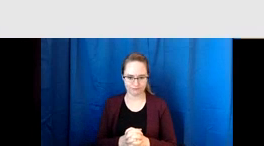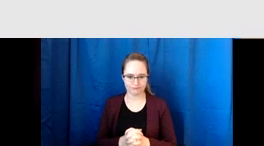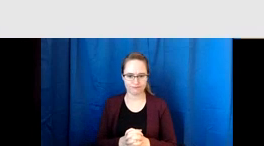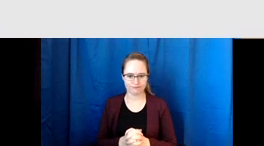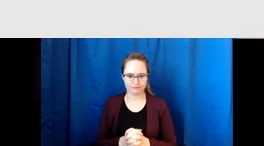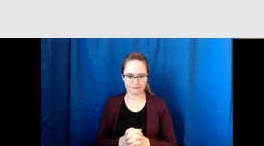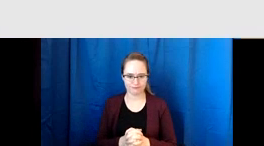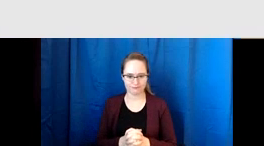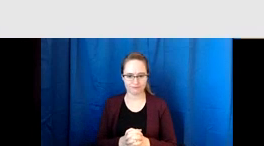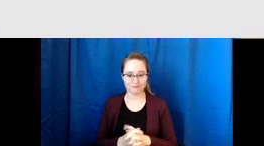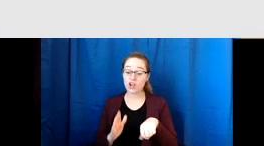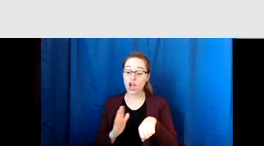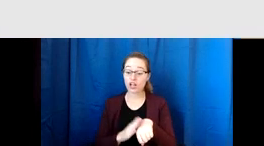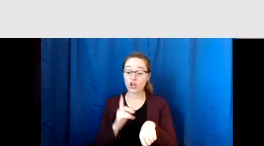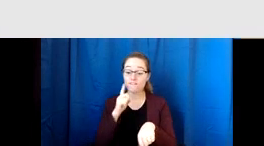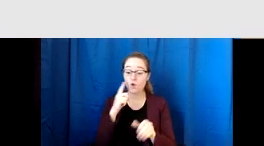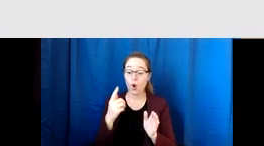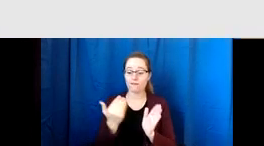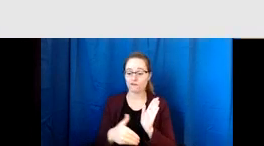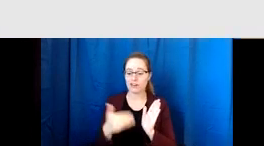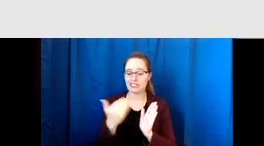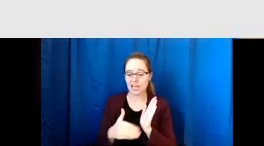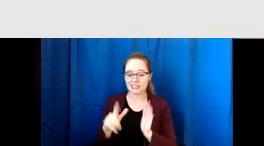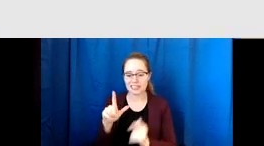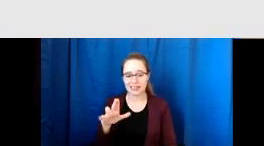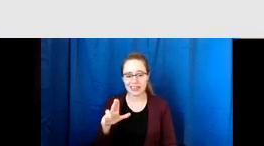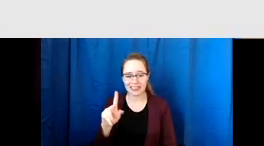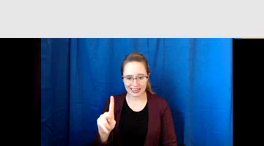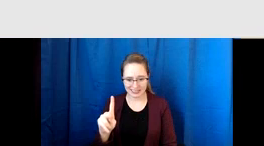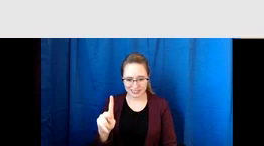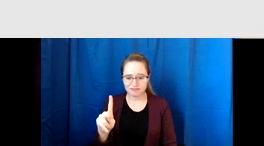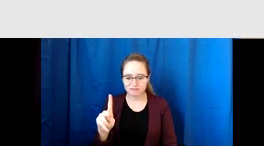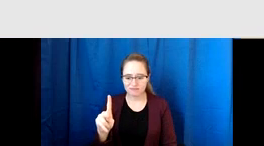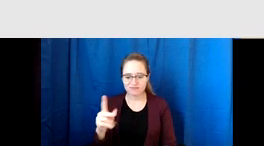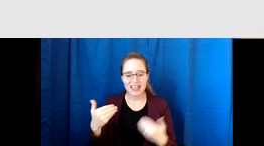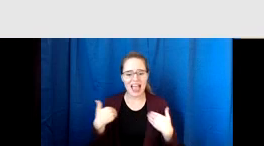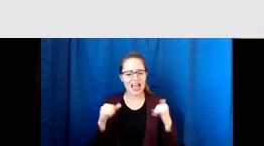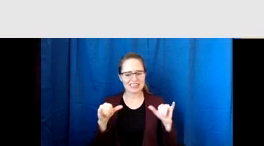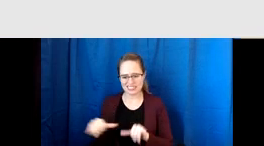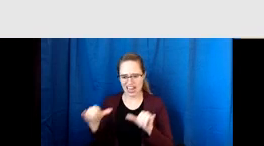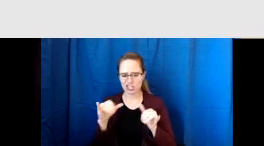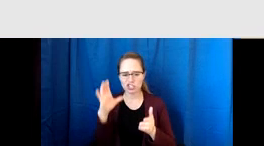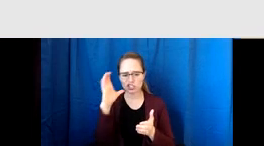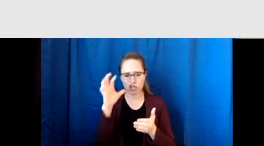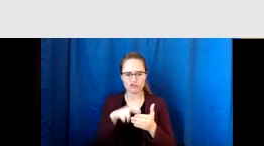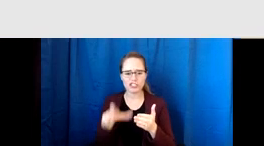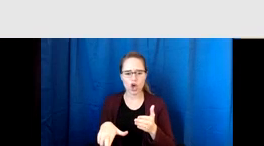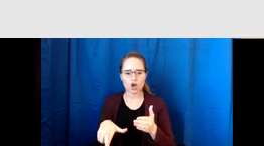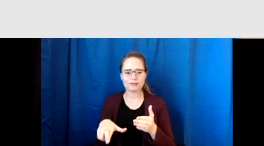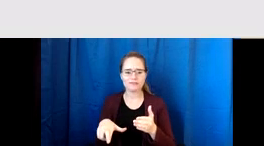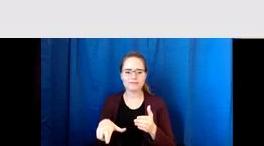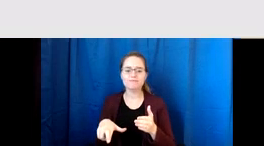Alert for a redundant link. We had a standard search result navigation, which had a previous link